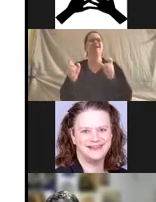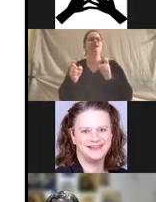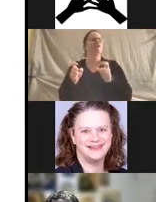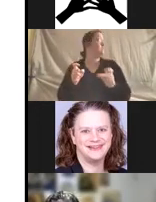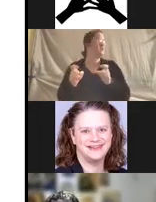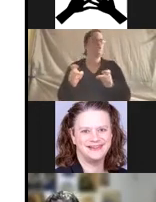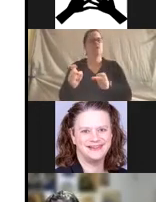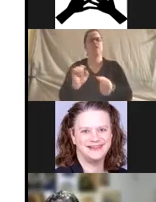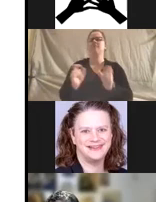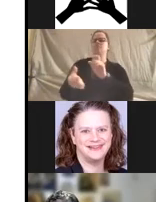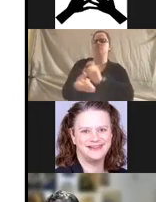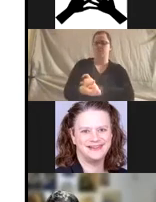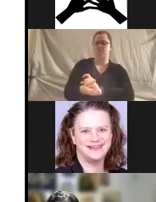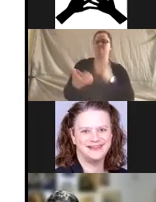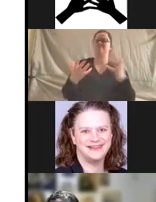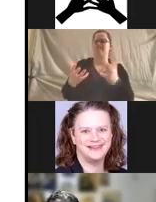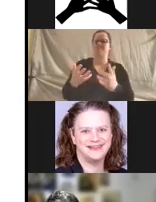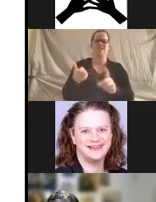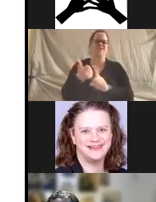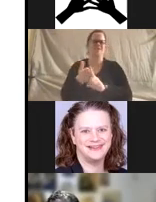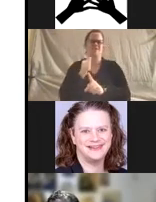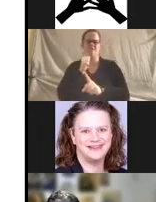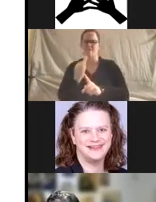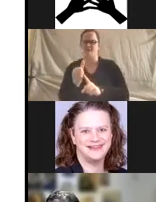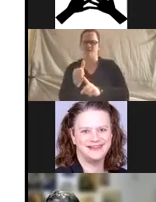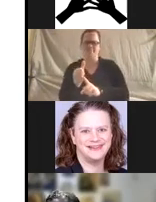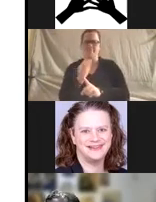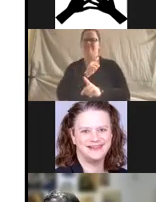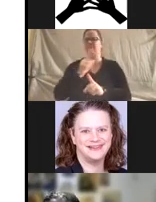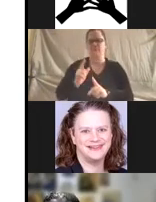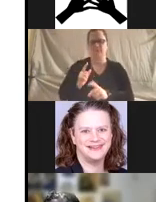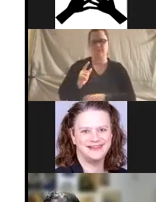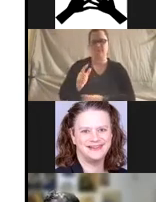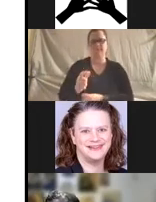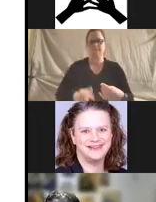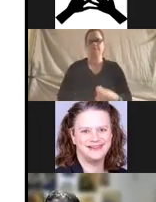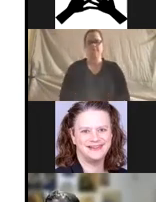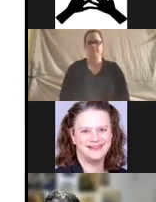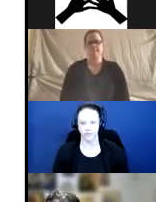that may not need legislation to go forward. And then the last one,